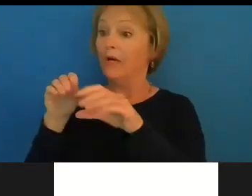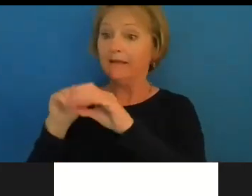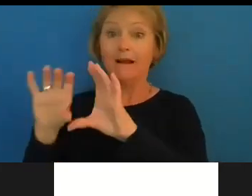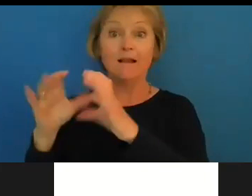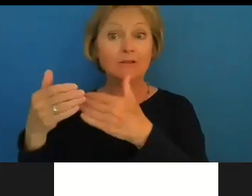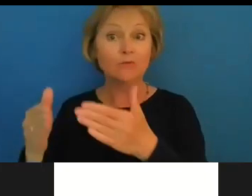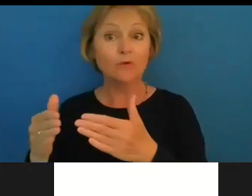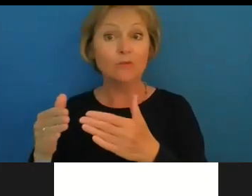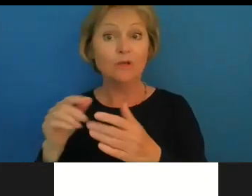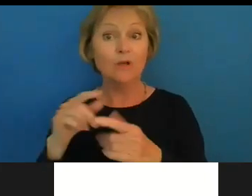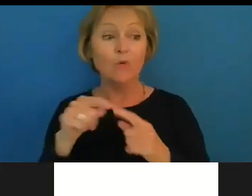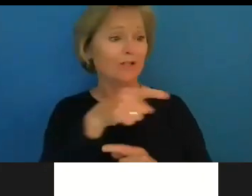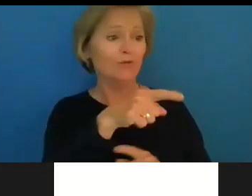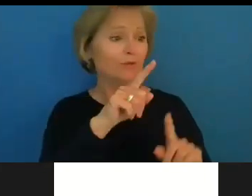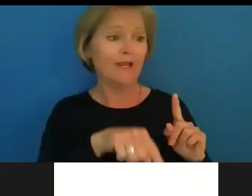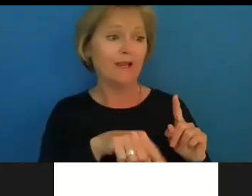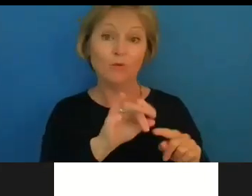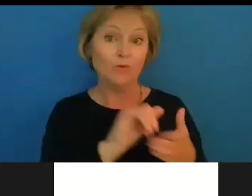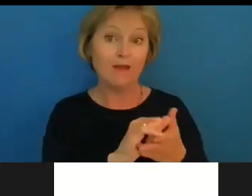when you are not able to do that because of